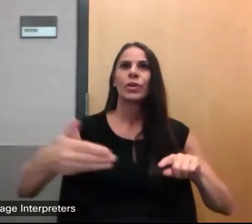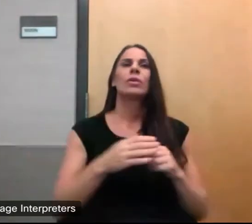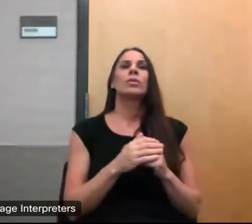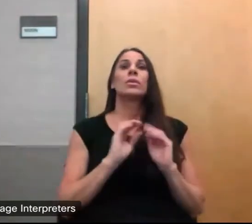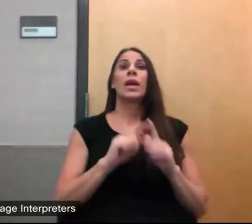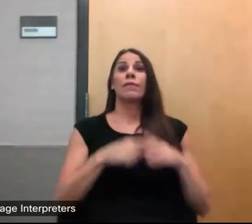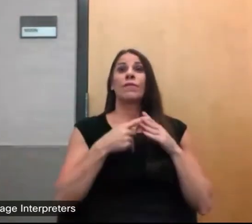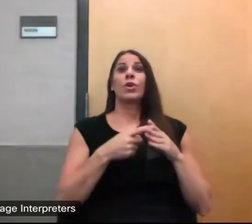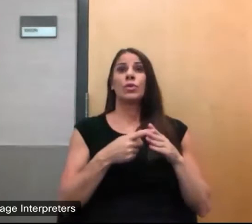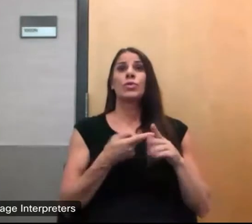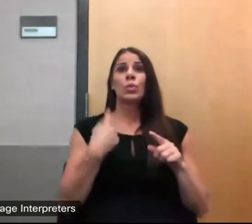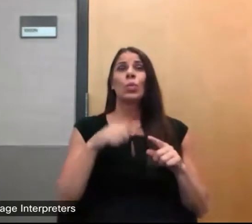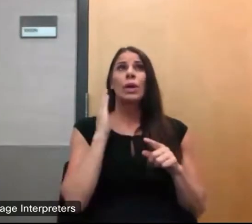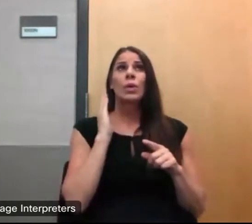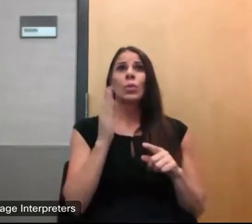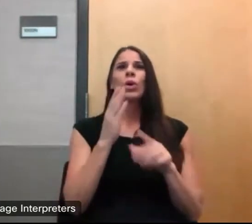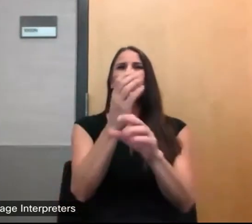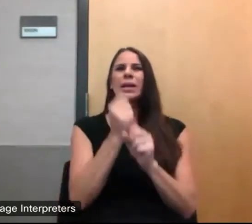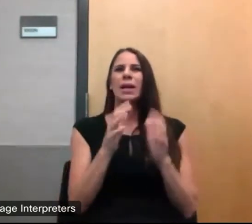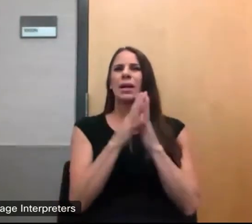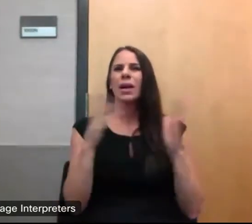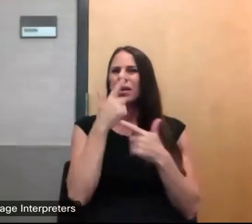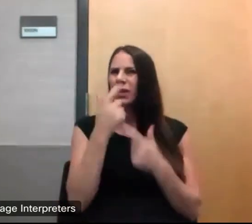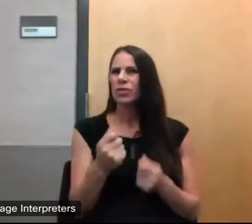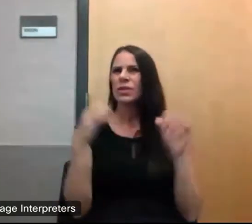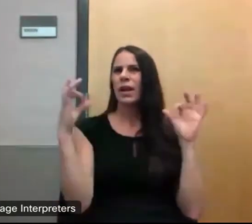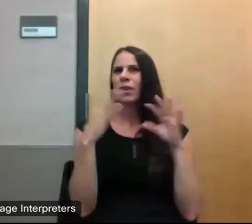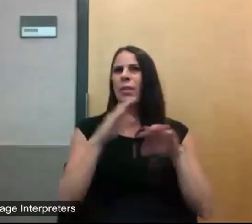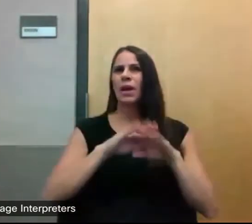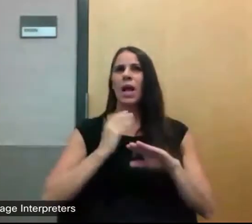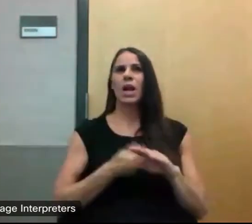we would get a lot of interesting feedback on our phone calls, because we'd always open